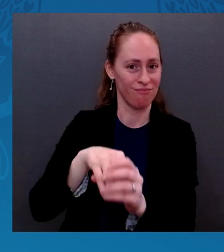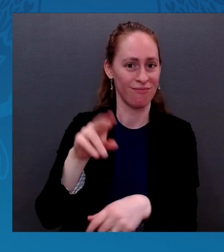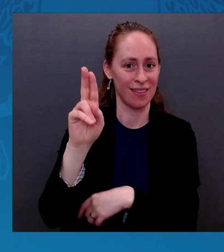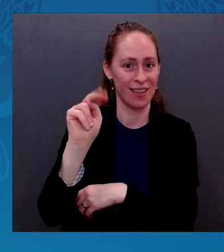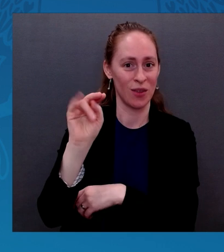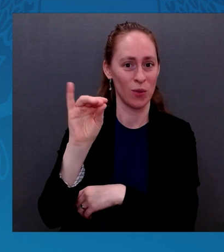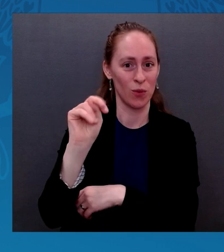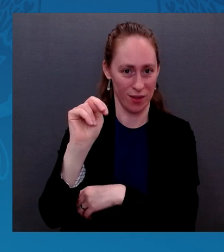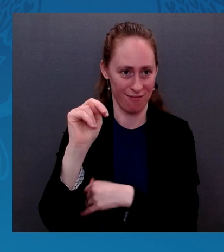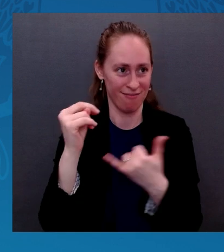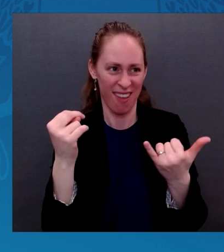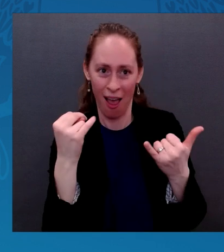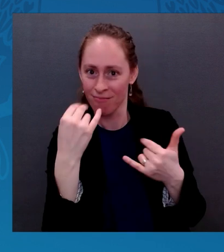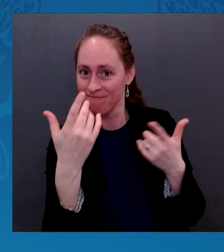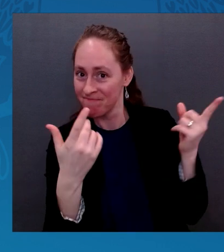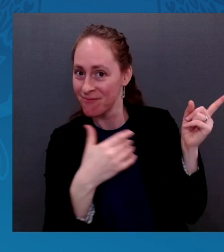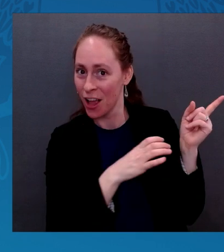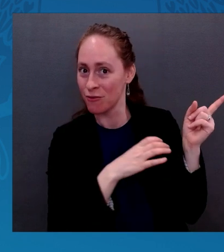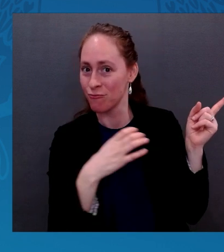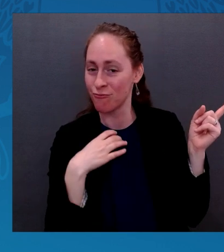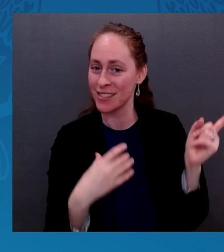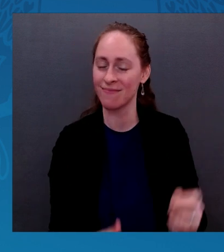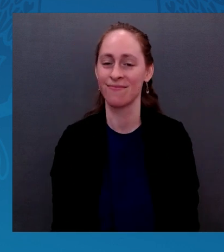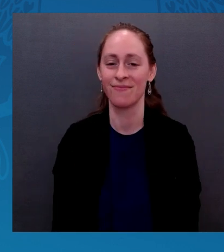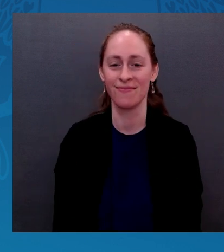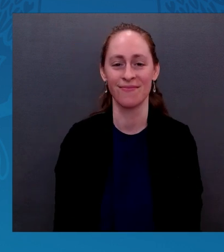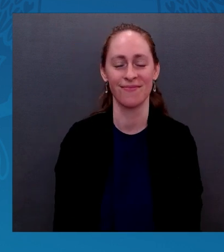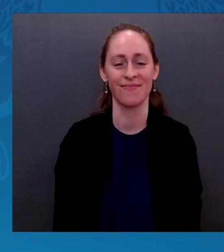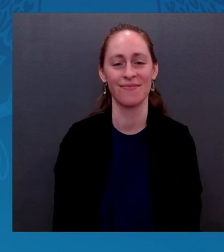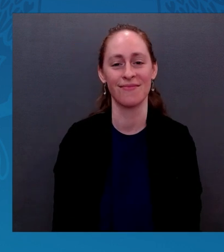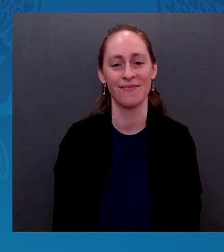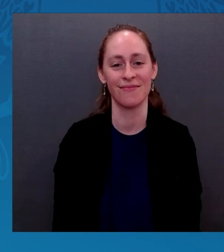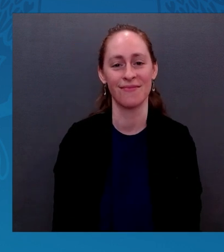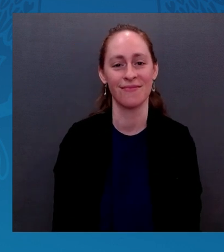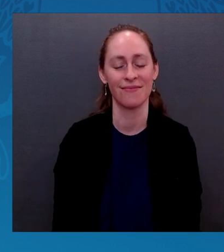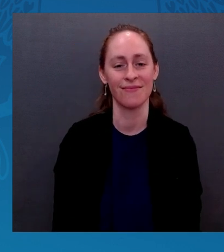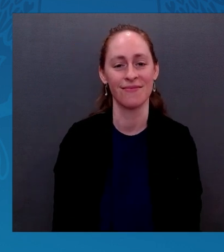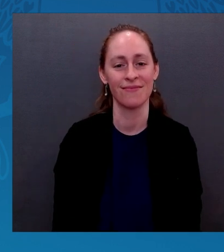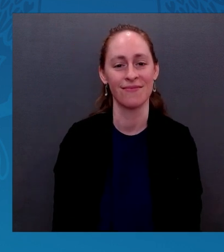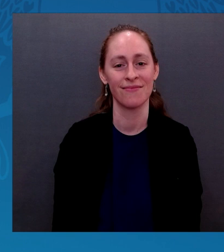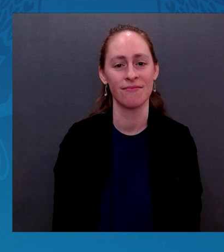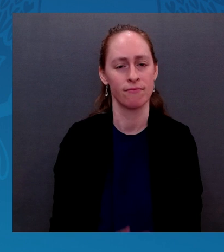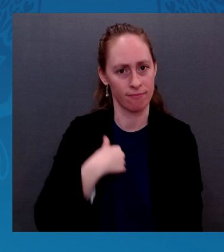there to see the extraordinary training and skills that are required to do this work.